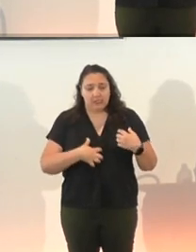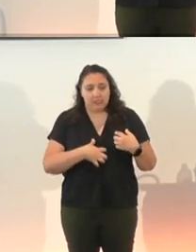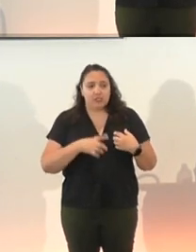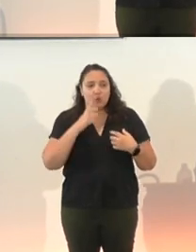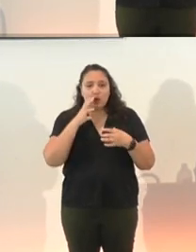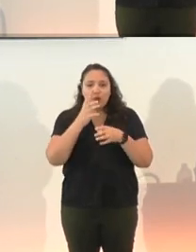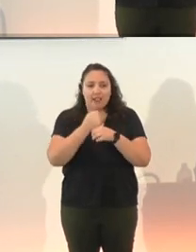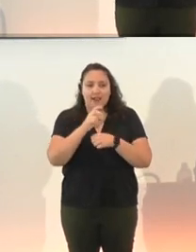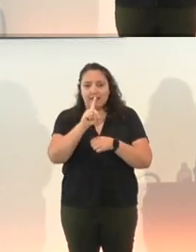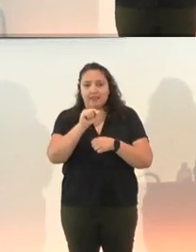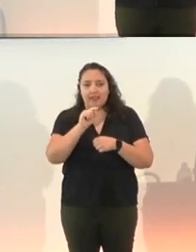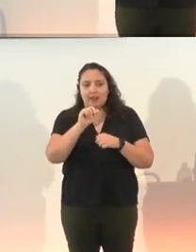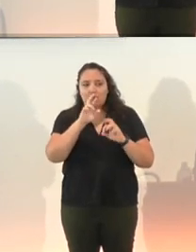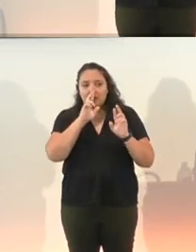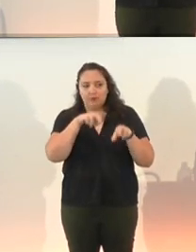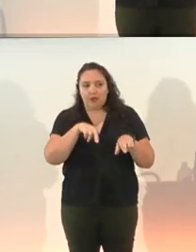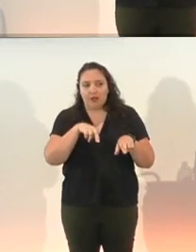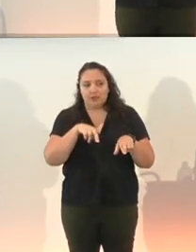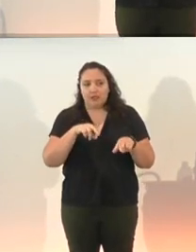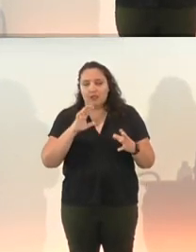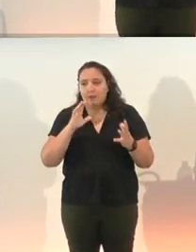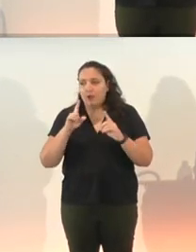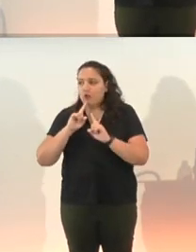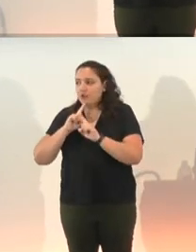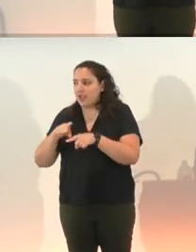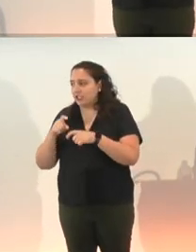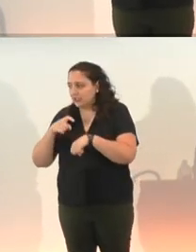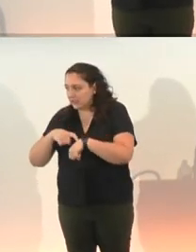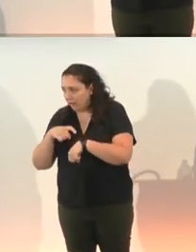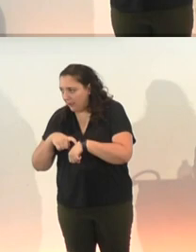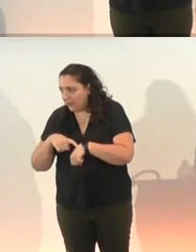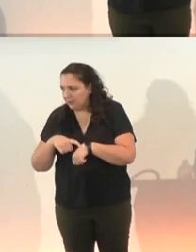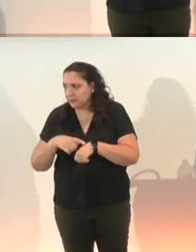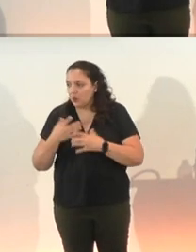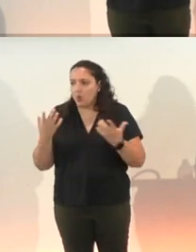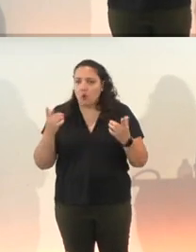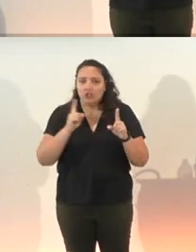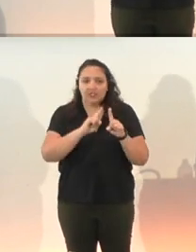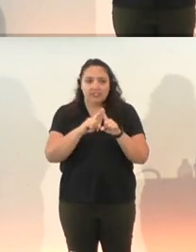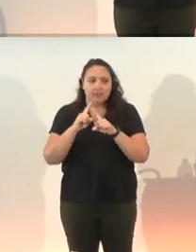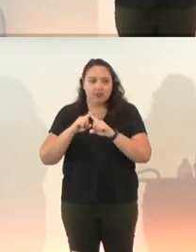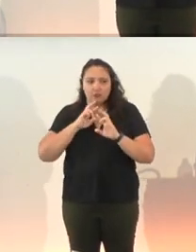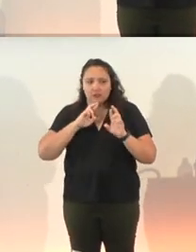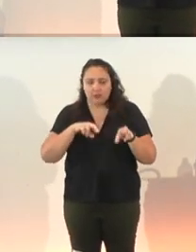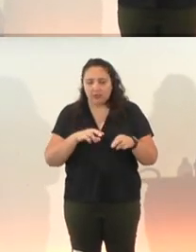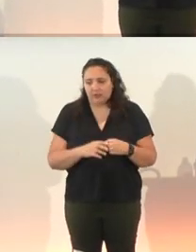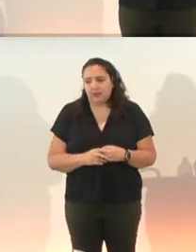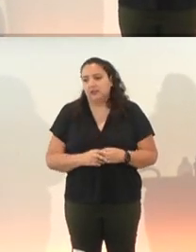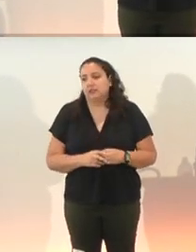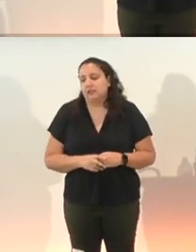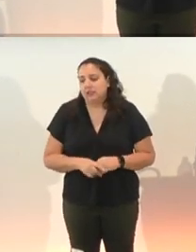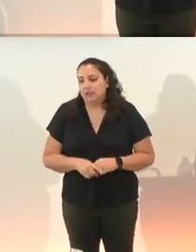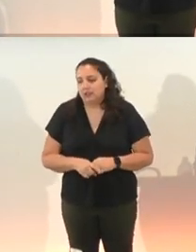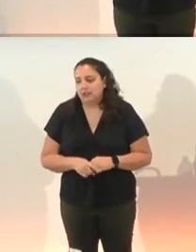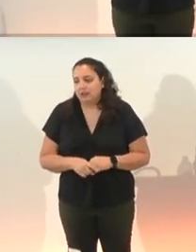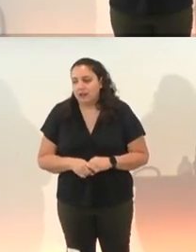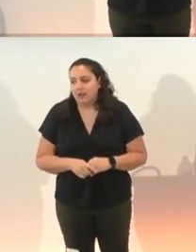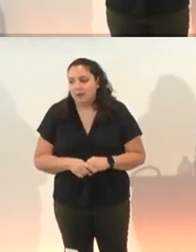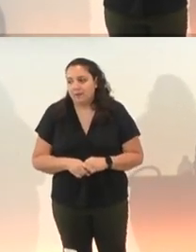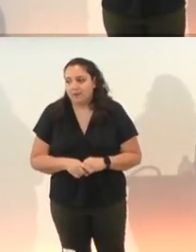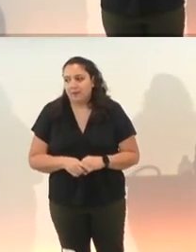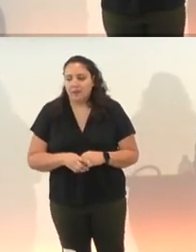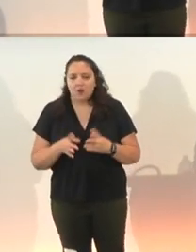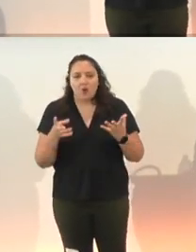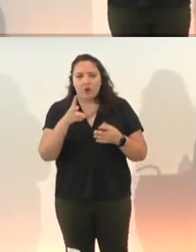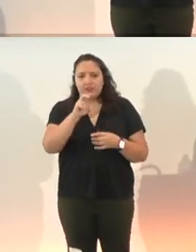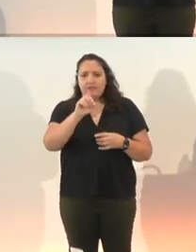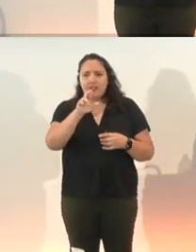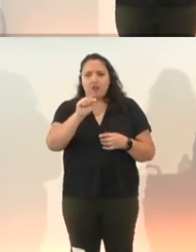from reaction times life, what are different responses. What is VERA's loose strategy or